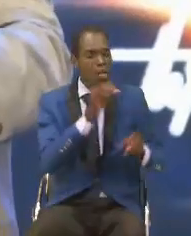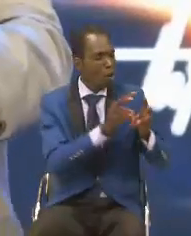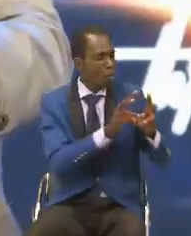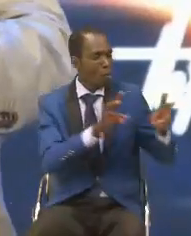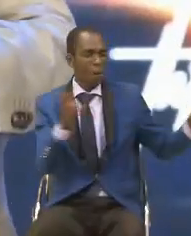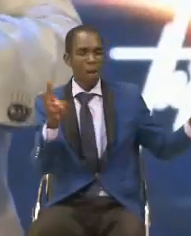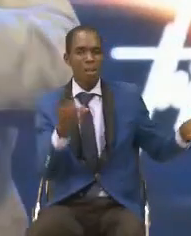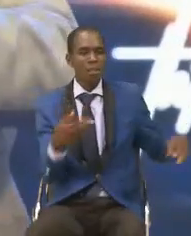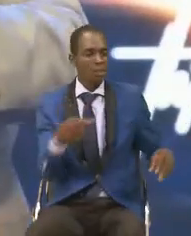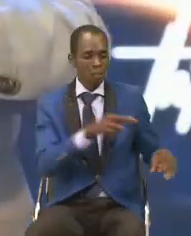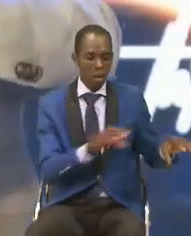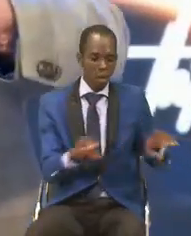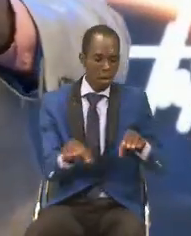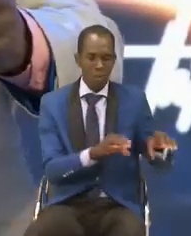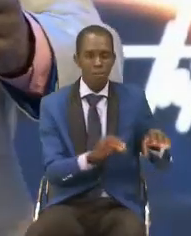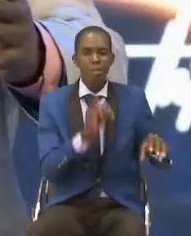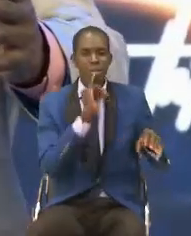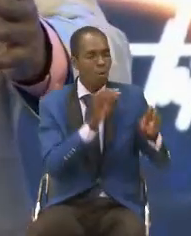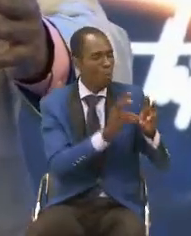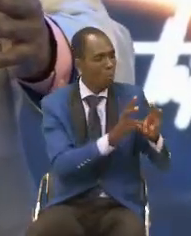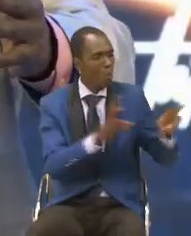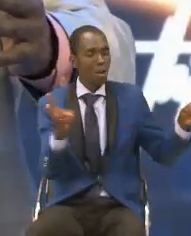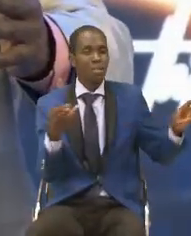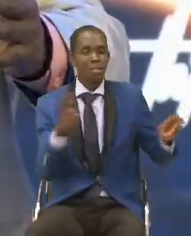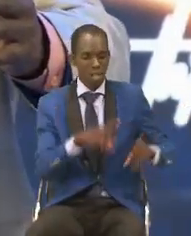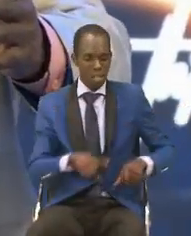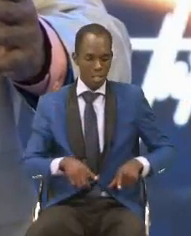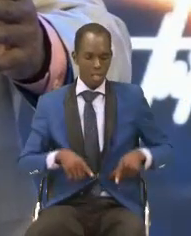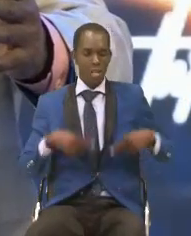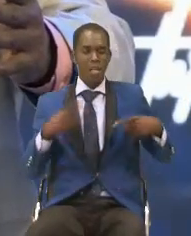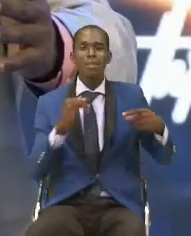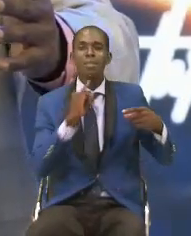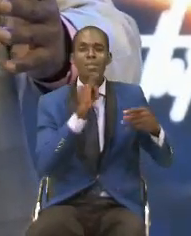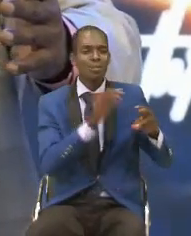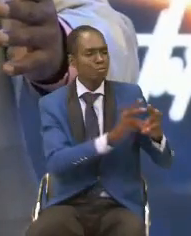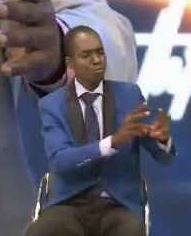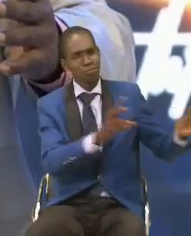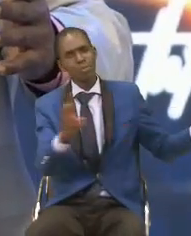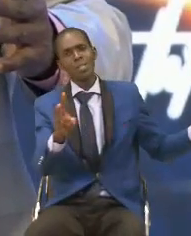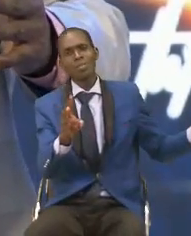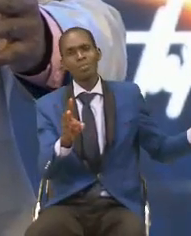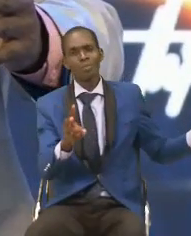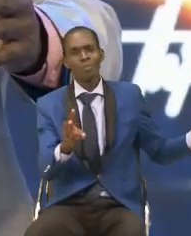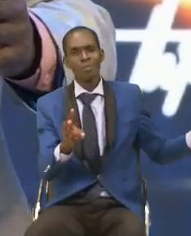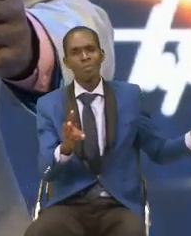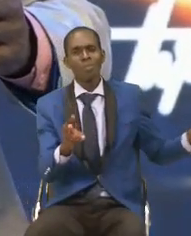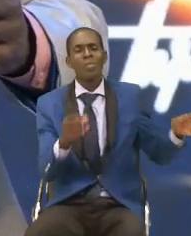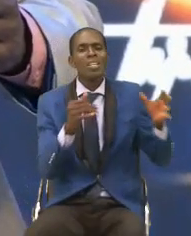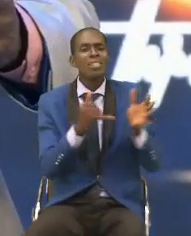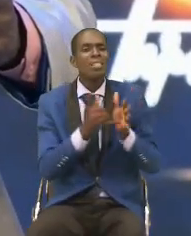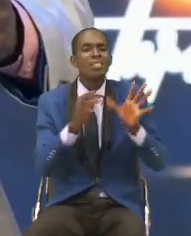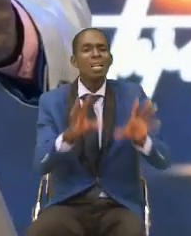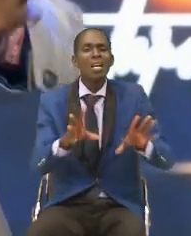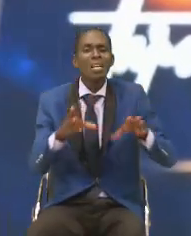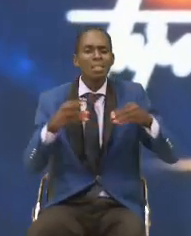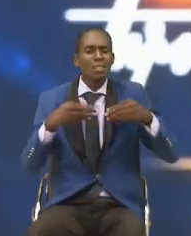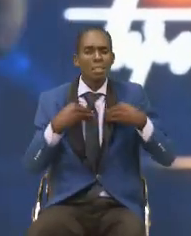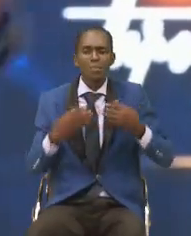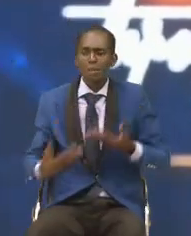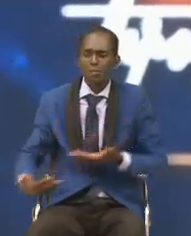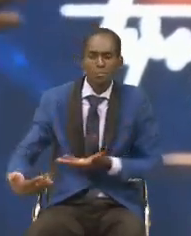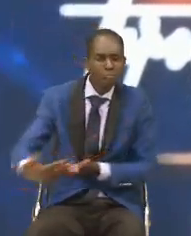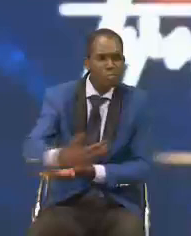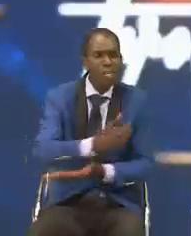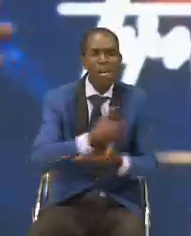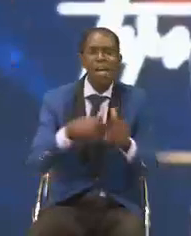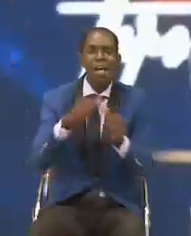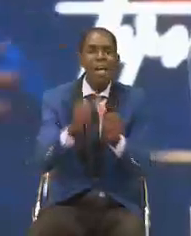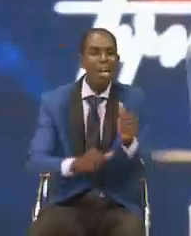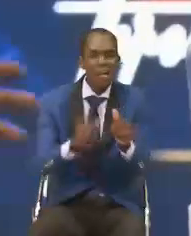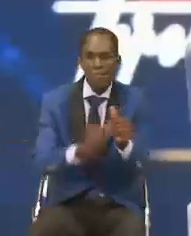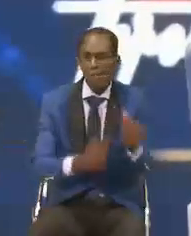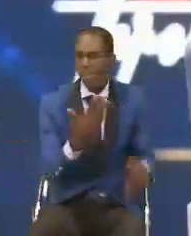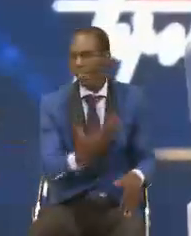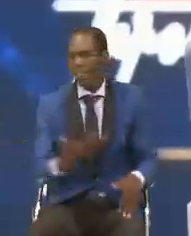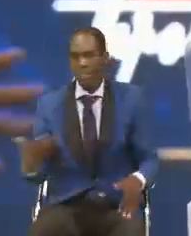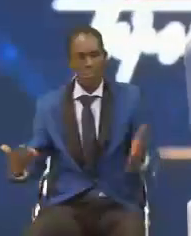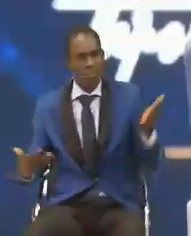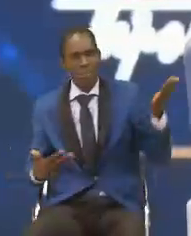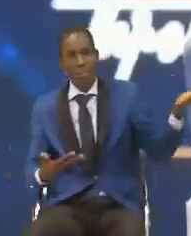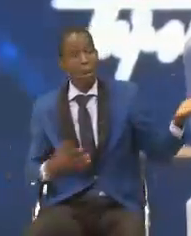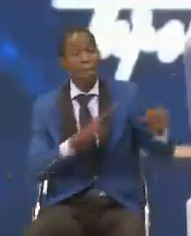the behavior is brought their actions abroad that lifestyle broad it accommodates and accepts